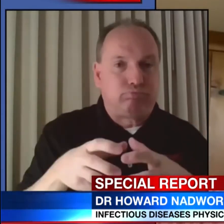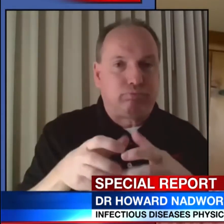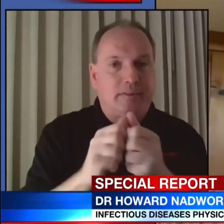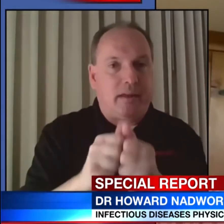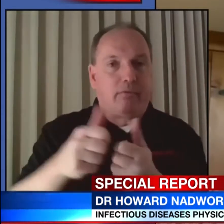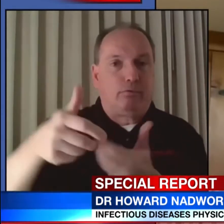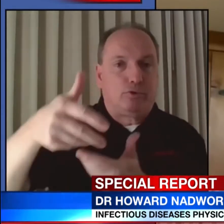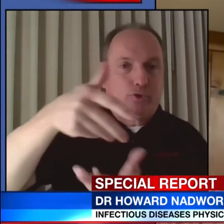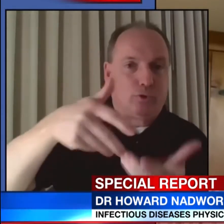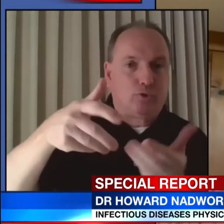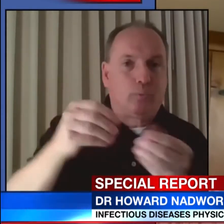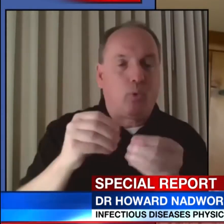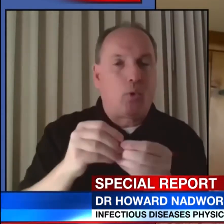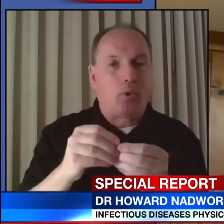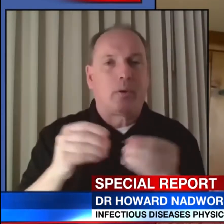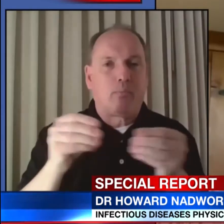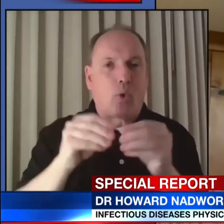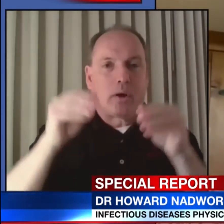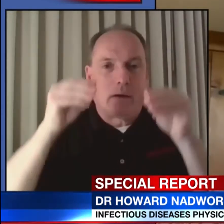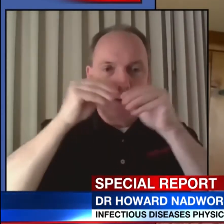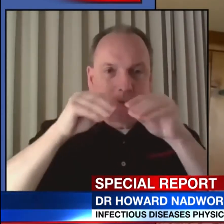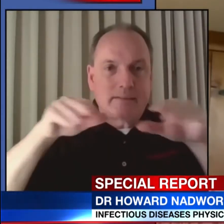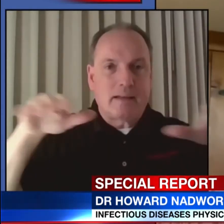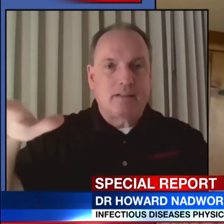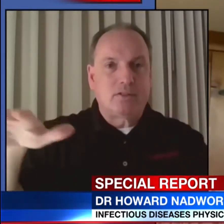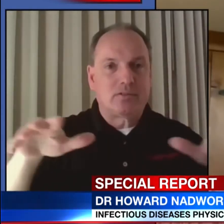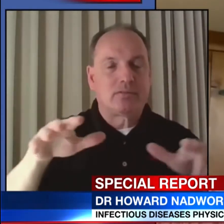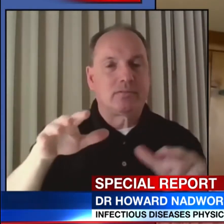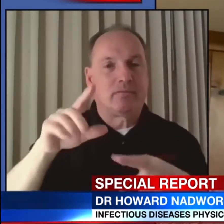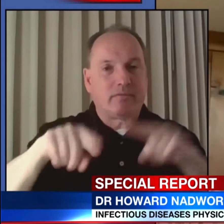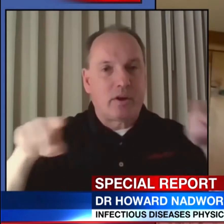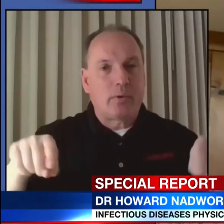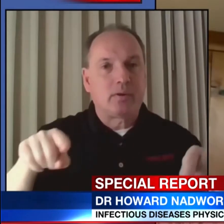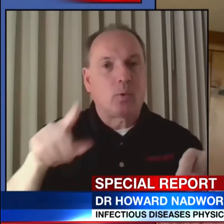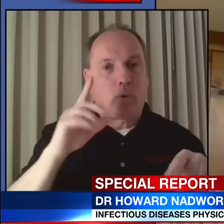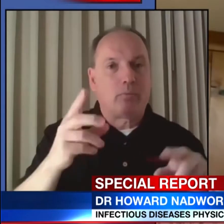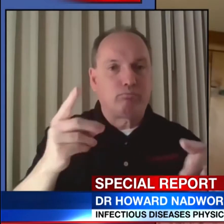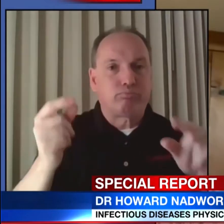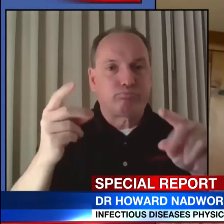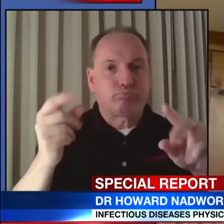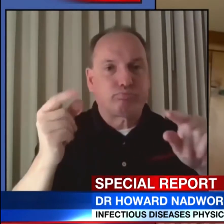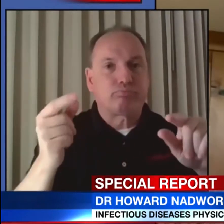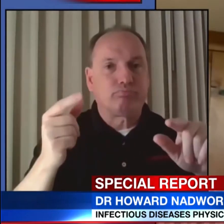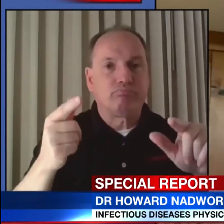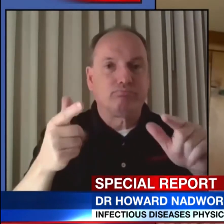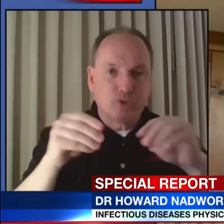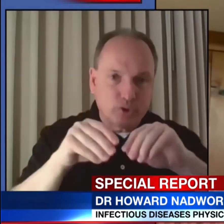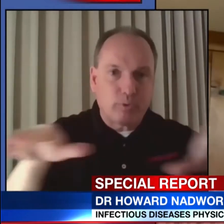PEOPLE WILL STOP WEARING THEIR MASKS START HAVING DINNER WITH EACH OTHER AND